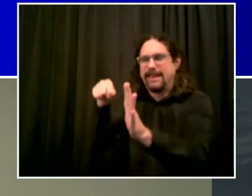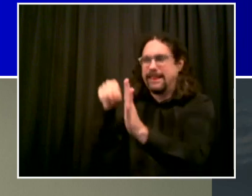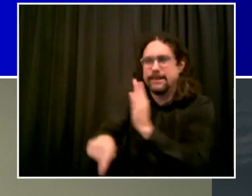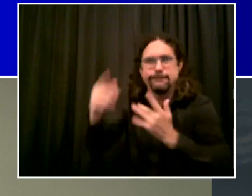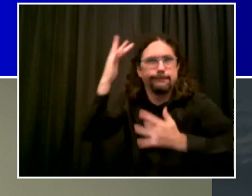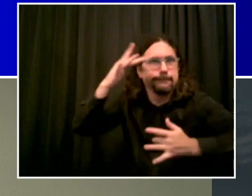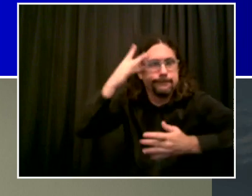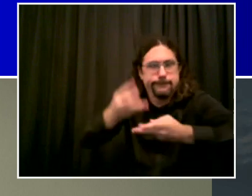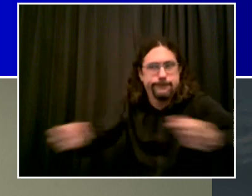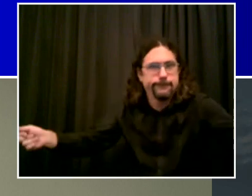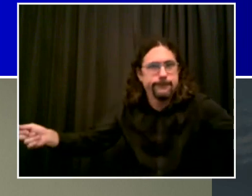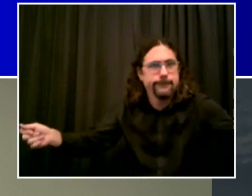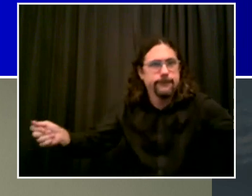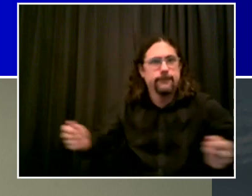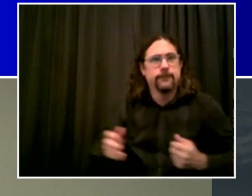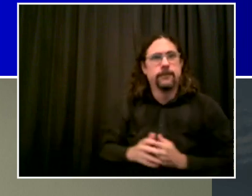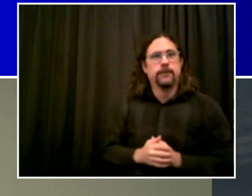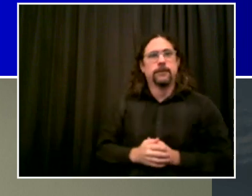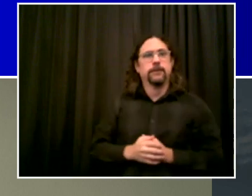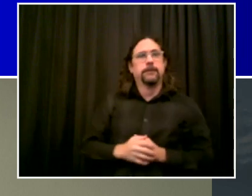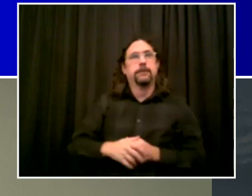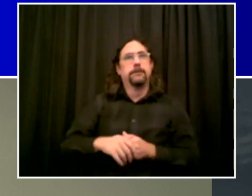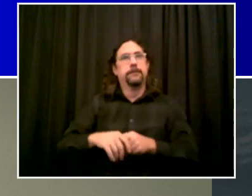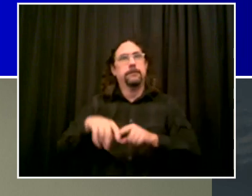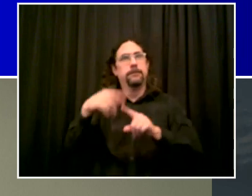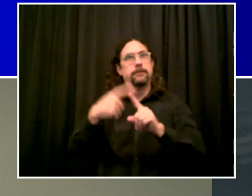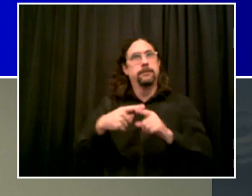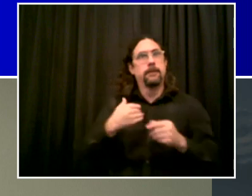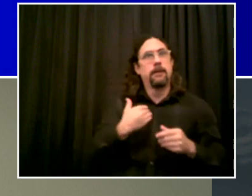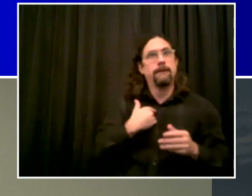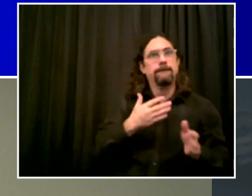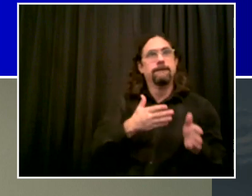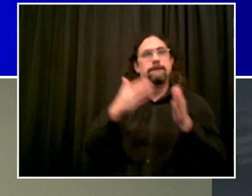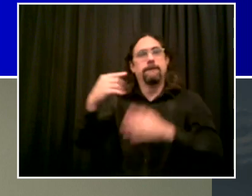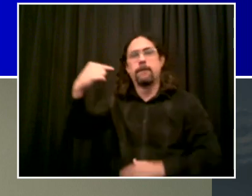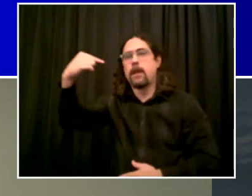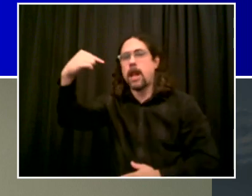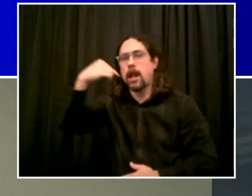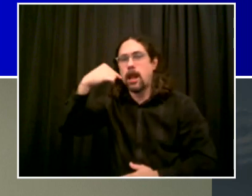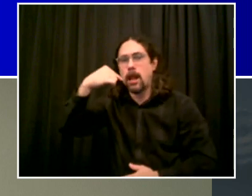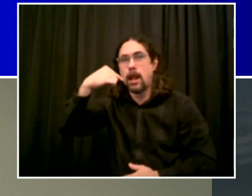ITEMS TO HELP WITH MONITORING